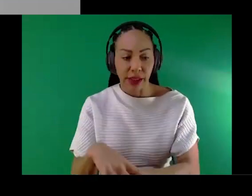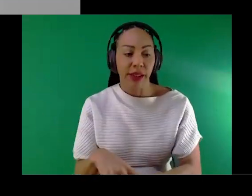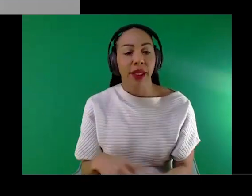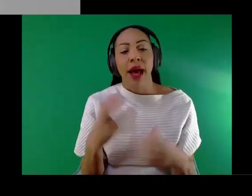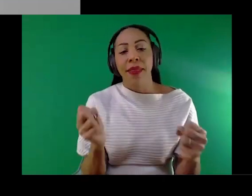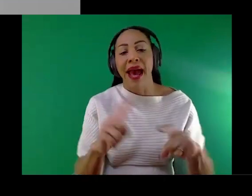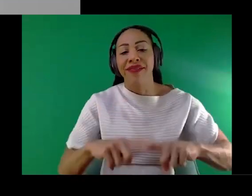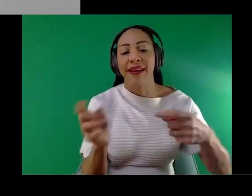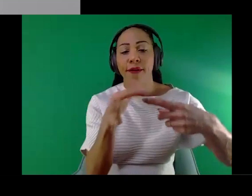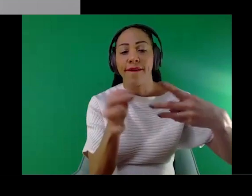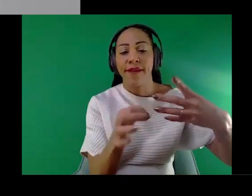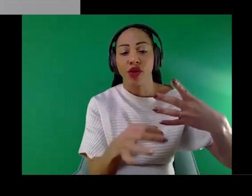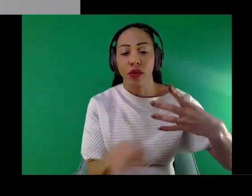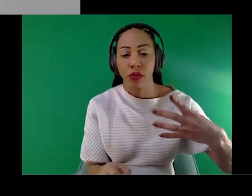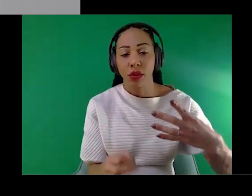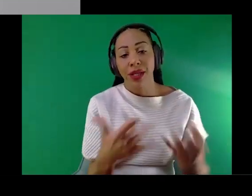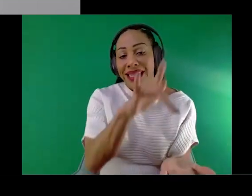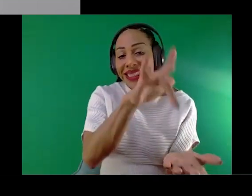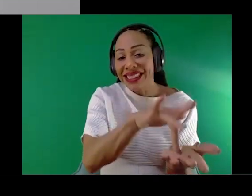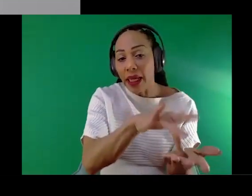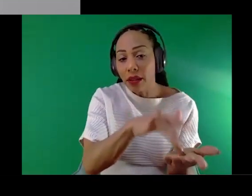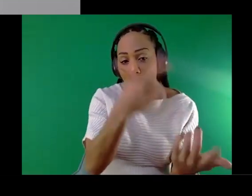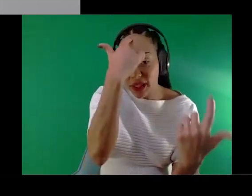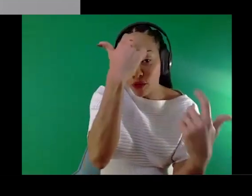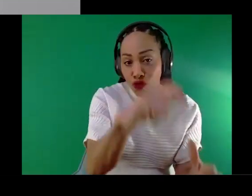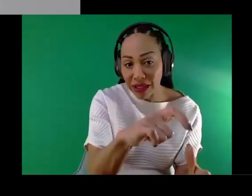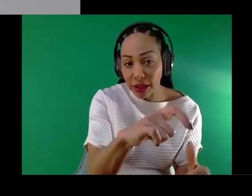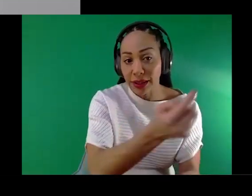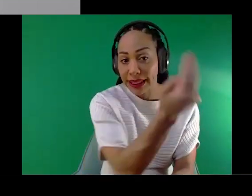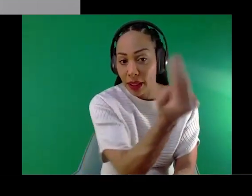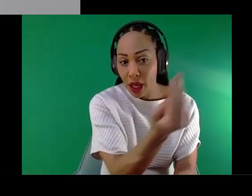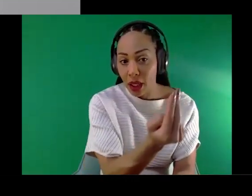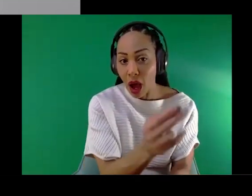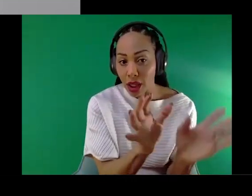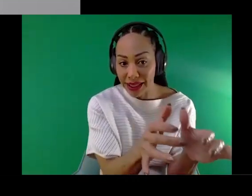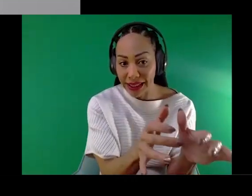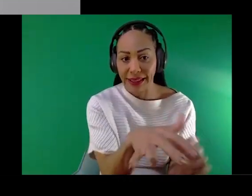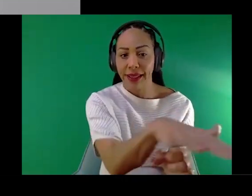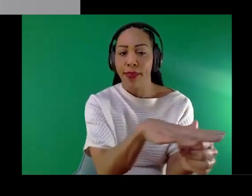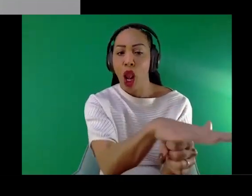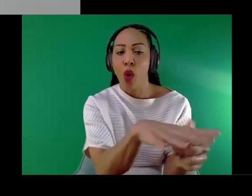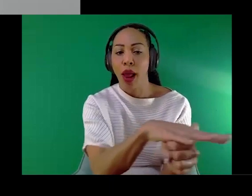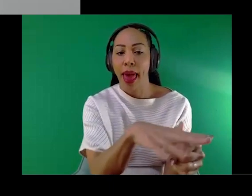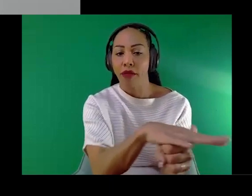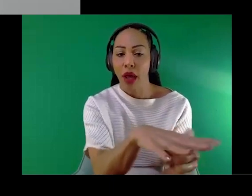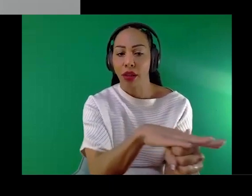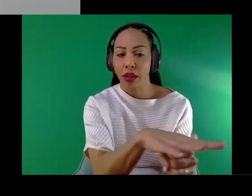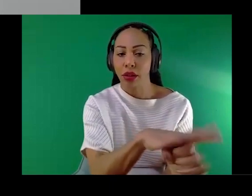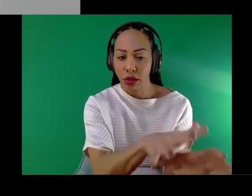they are called Centres for residencies and artists in the territories so there are places